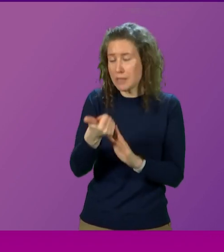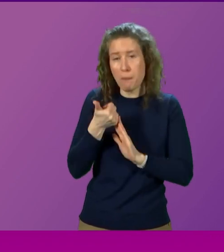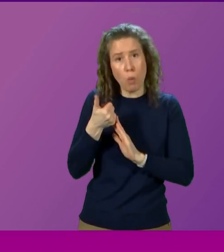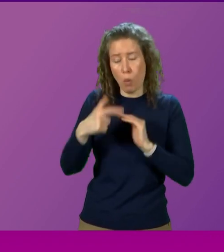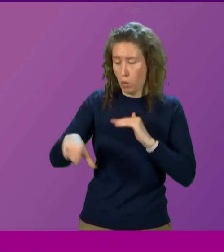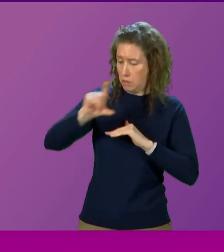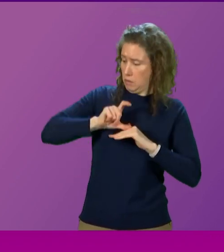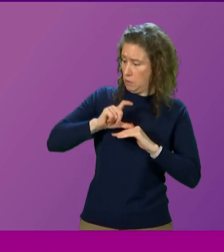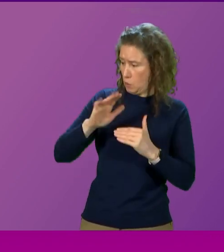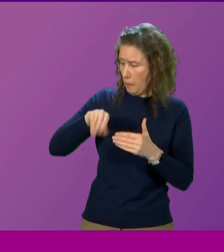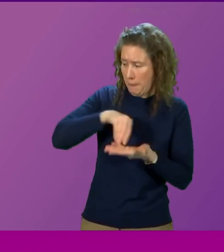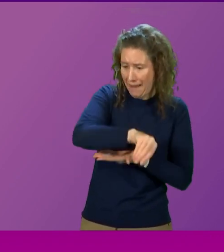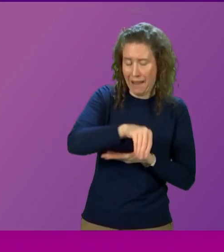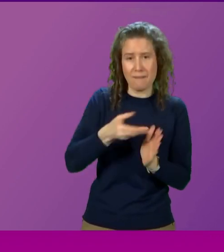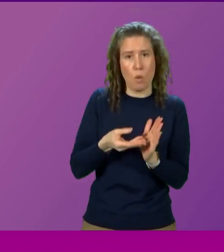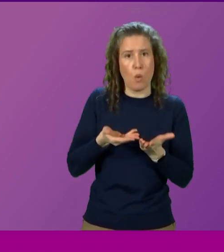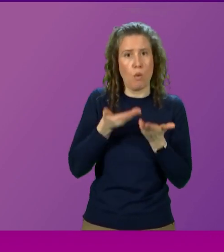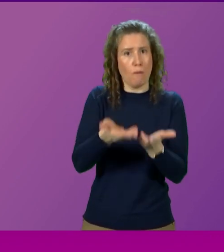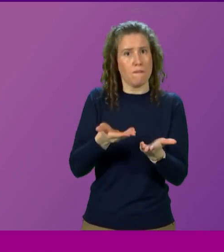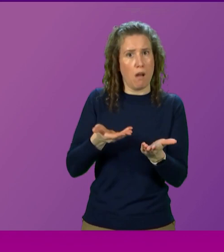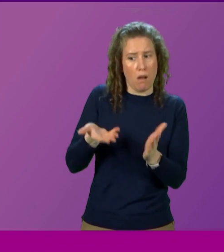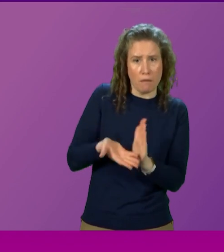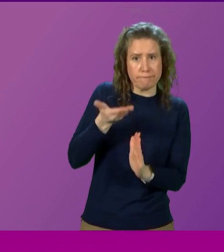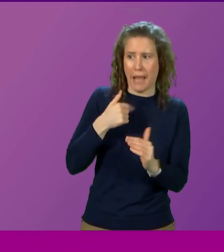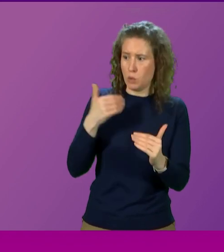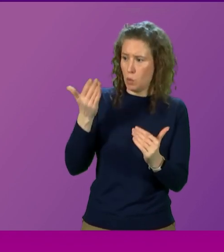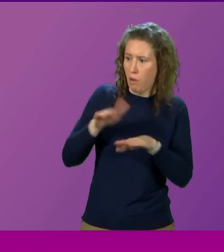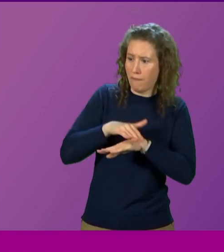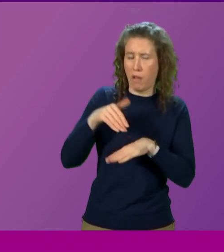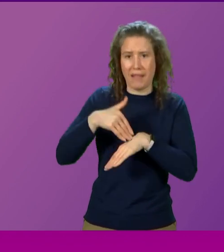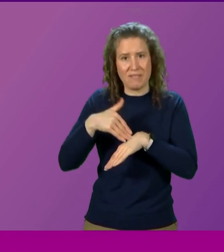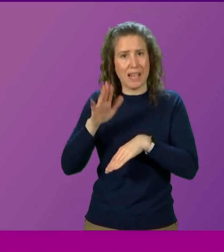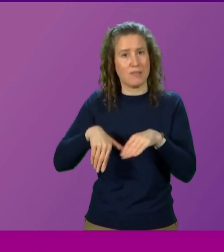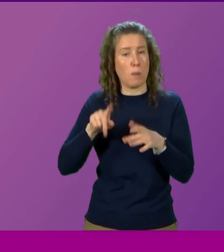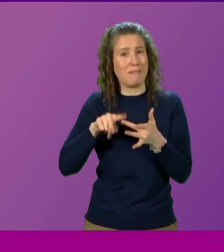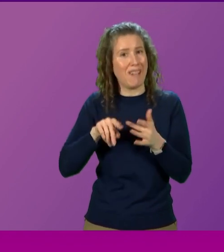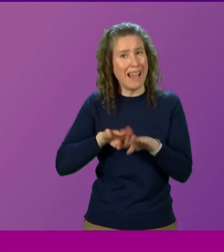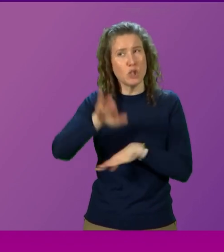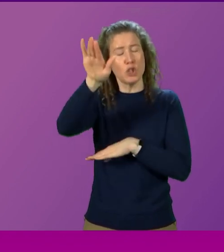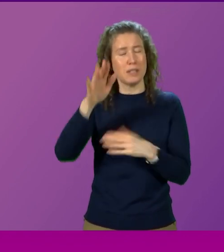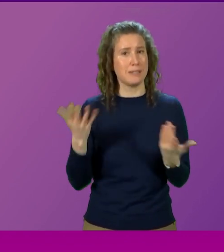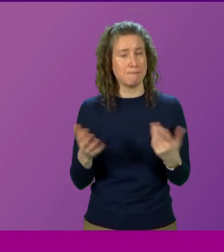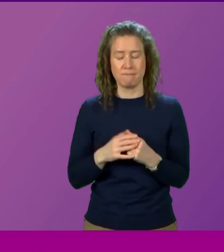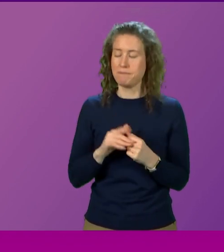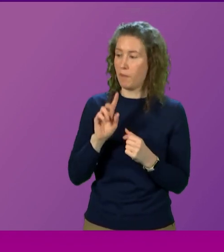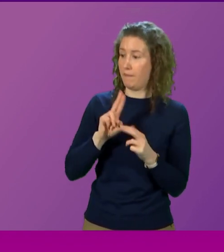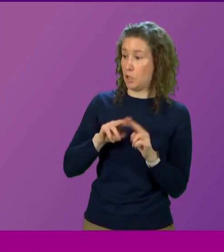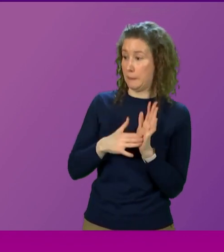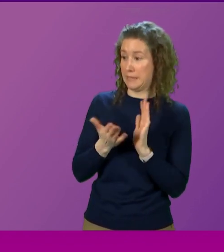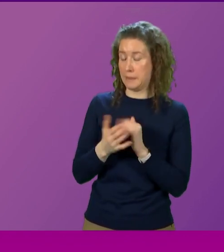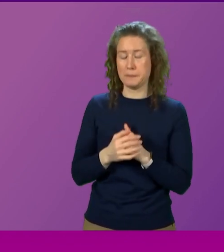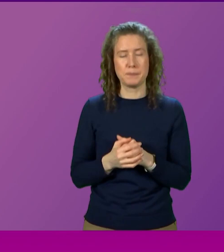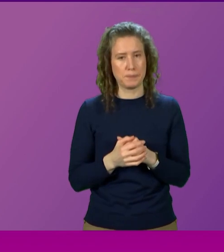fund pay offers or mitigate the impacts of inflation?